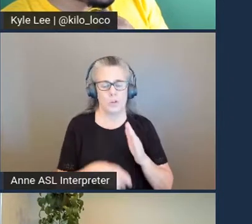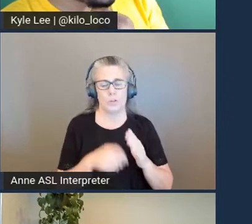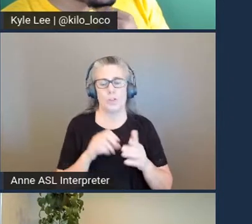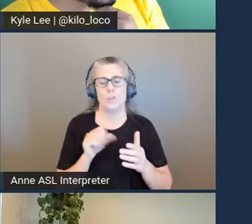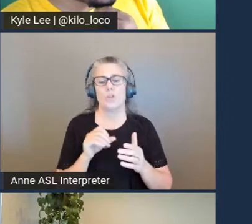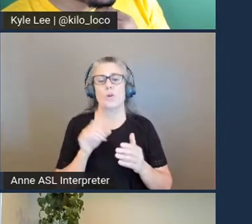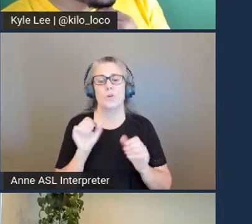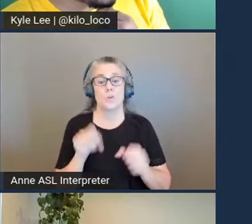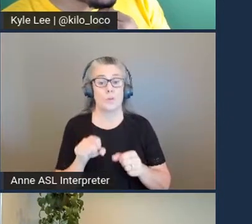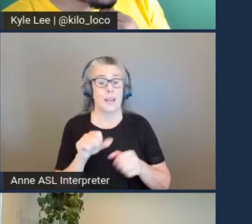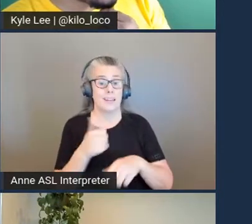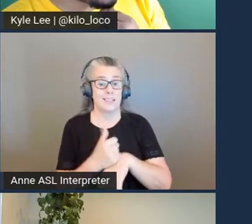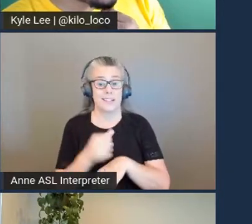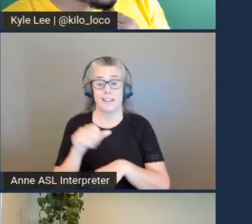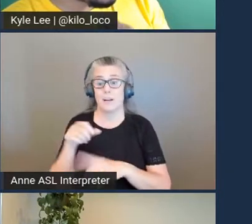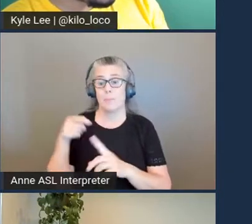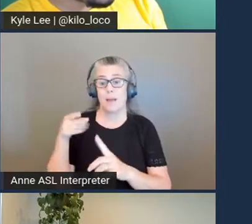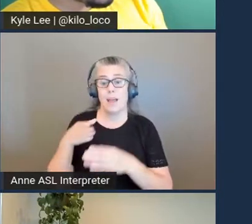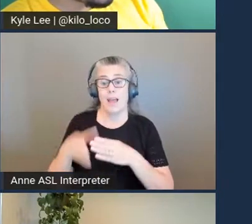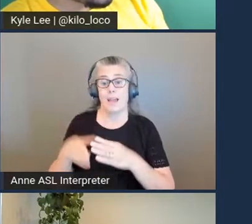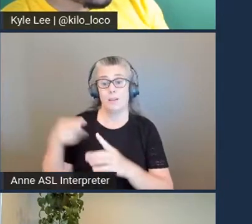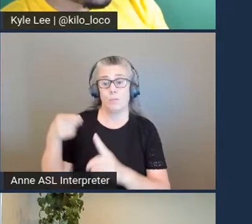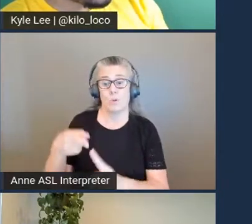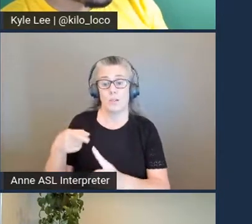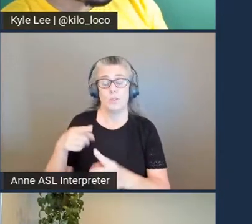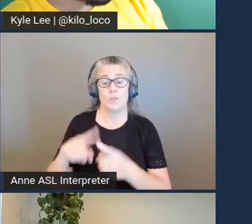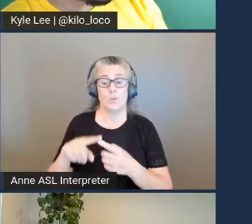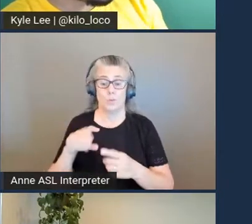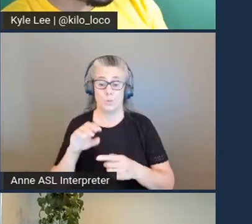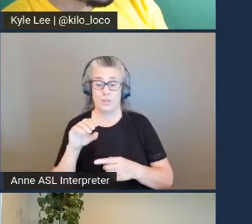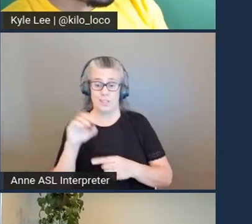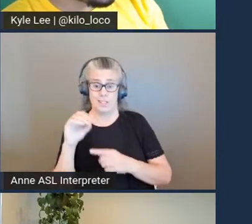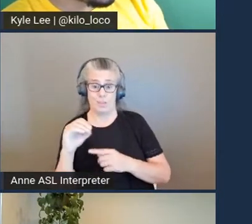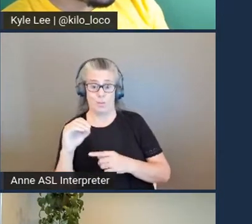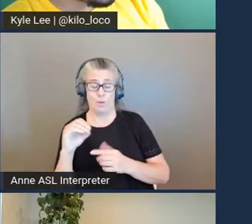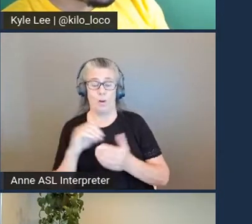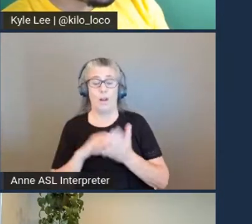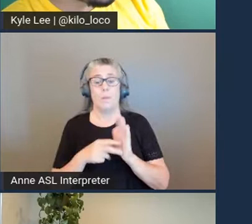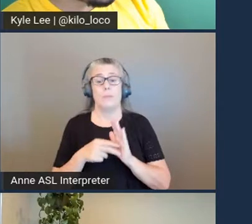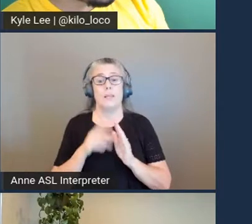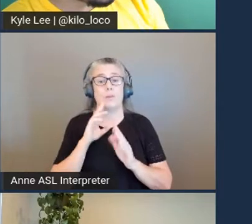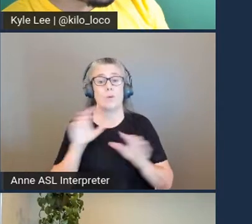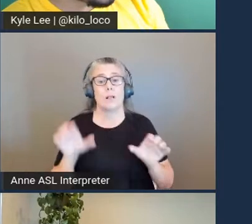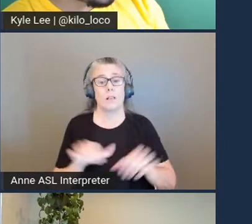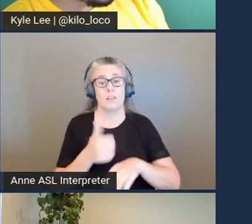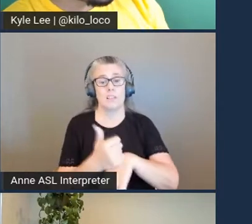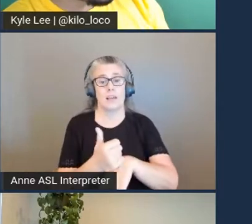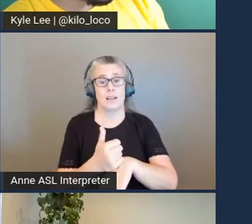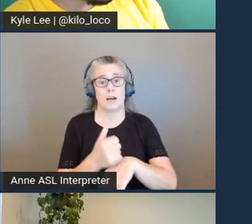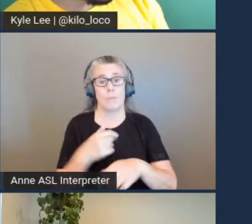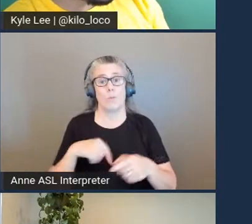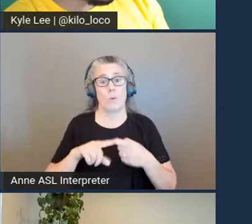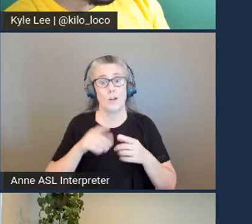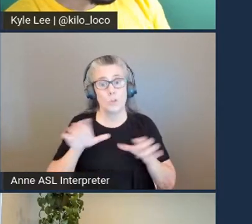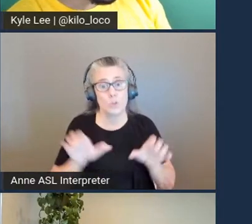So you're only paying for when your endpoints are actively processing requests. So and, so that's my favorite--